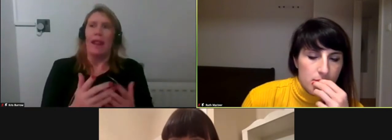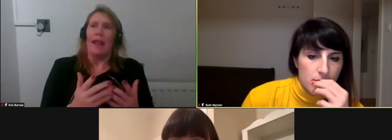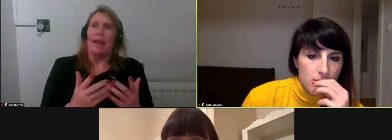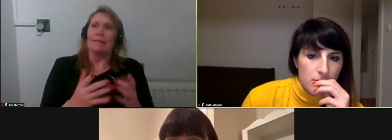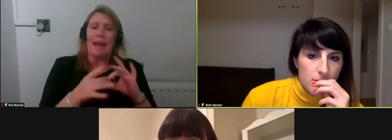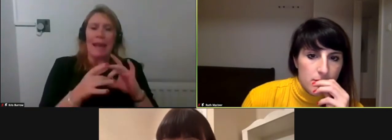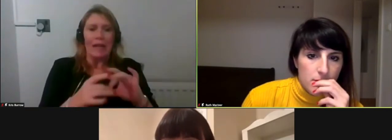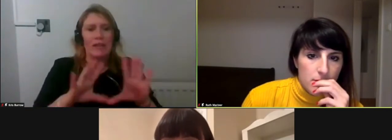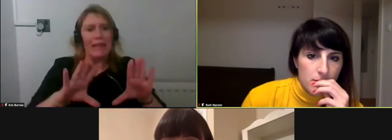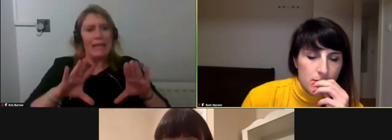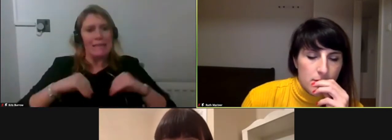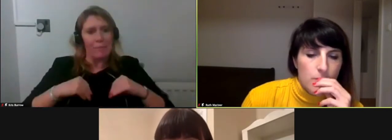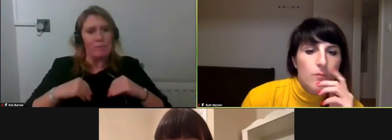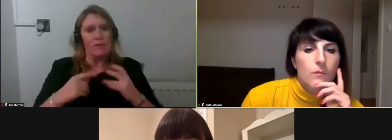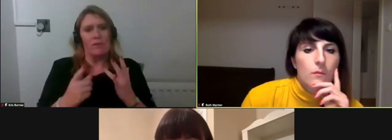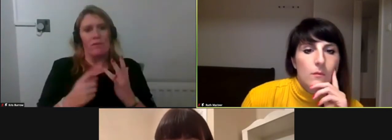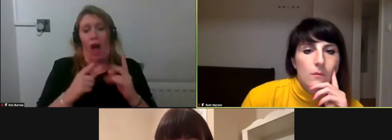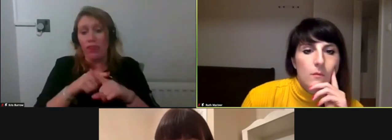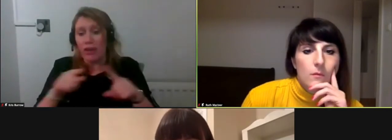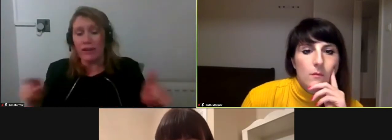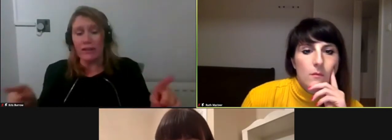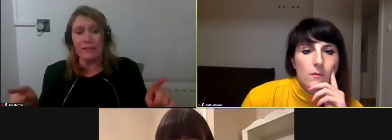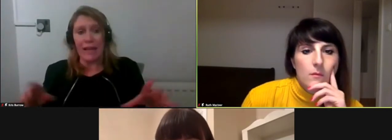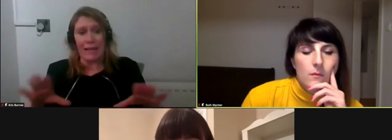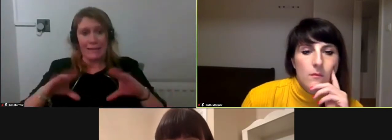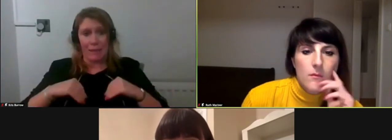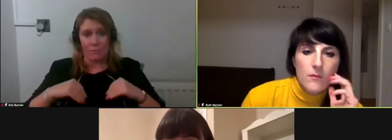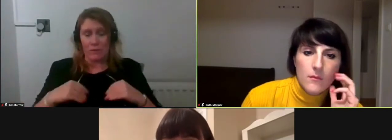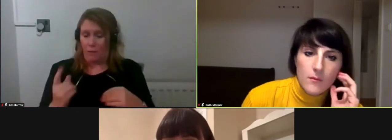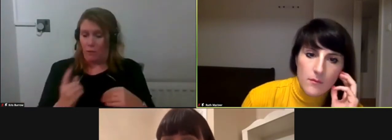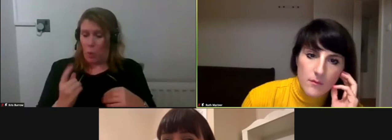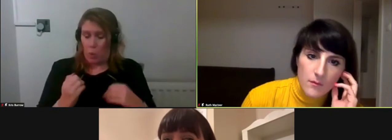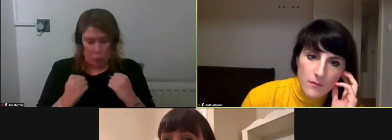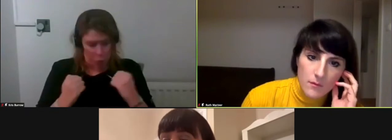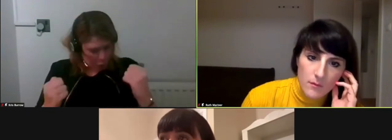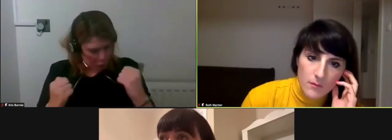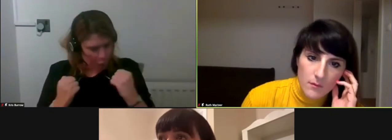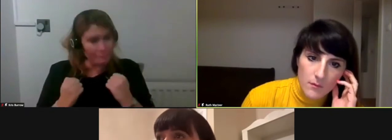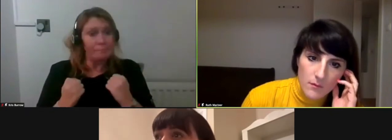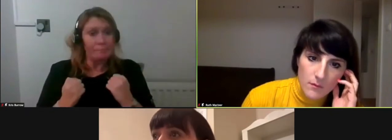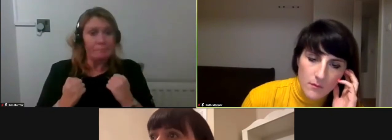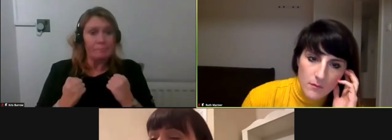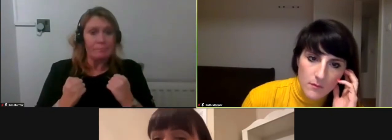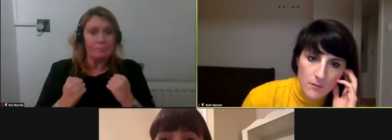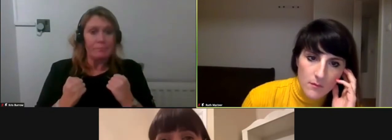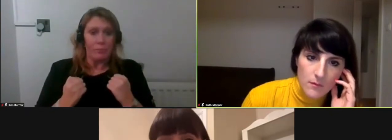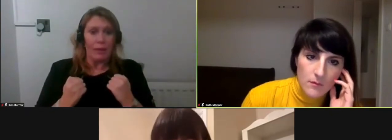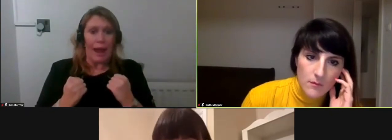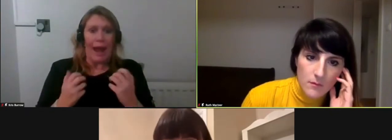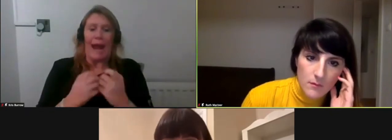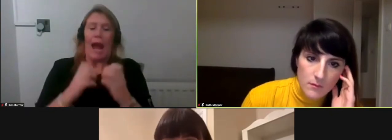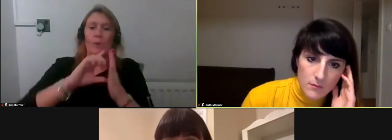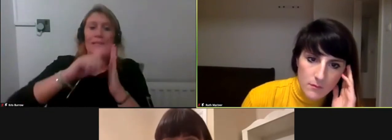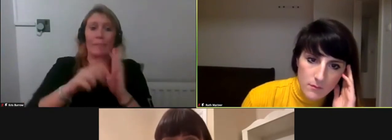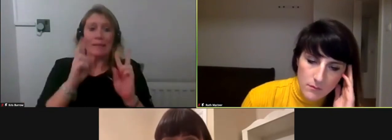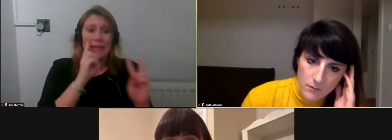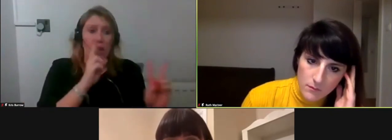who I am and kind of the -- how disability looks in society, I suppose, and kind of